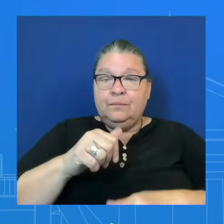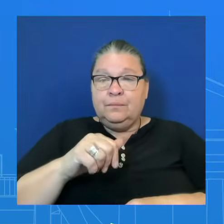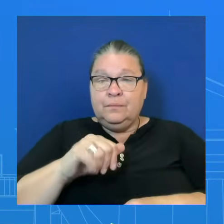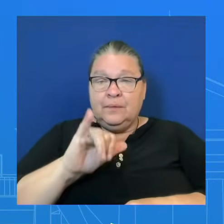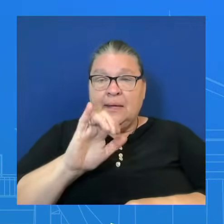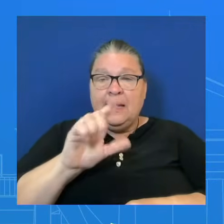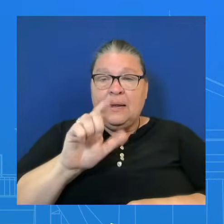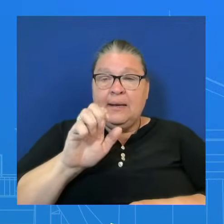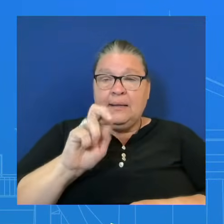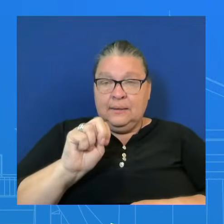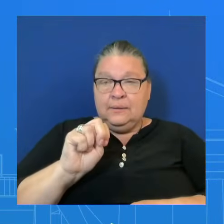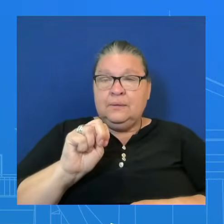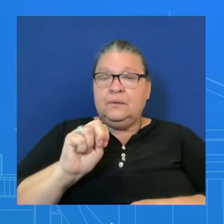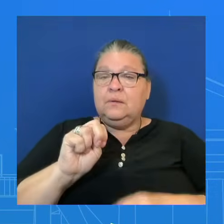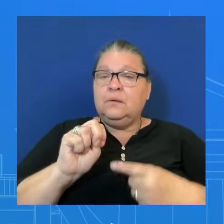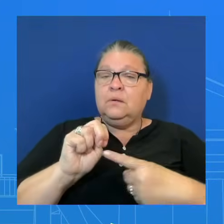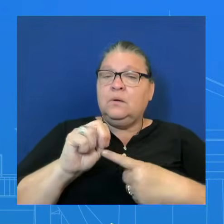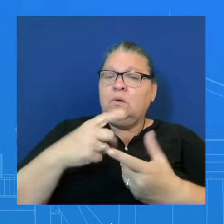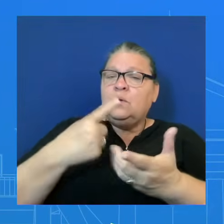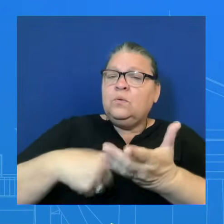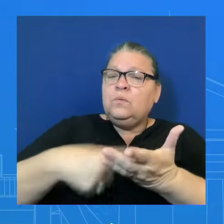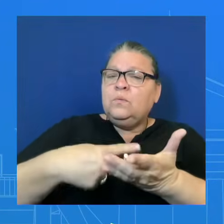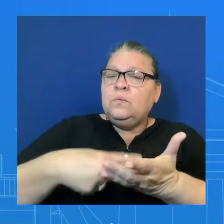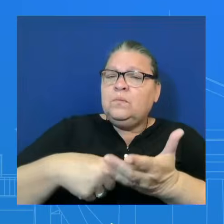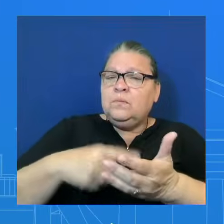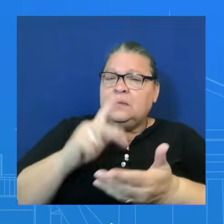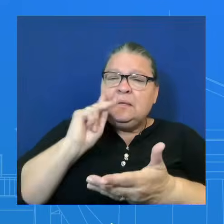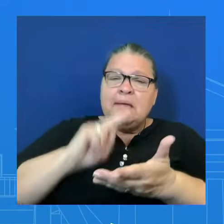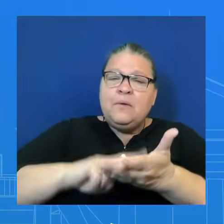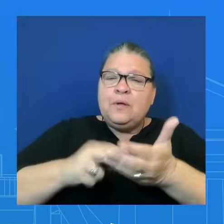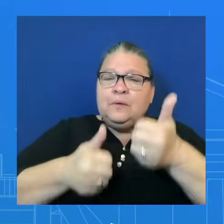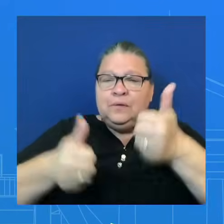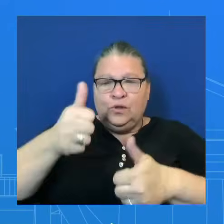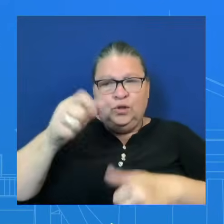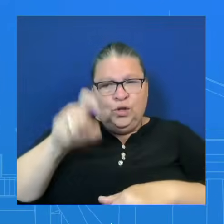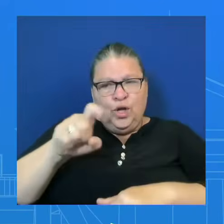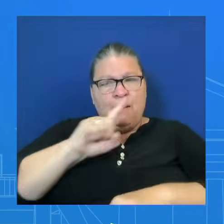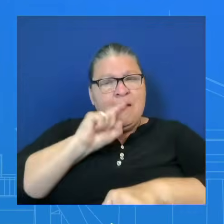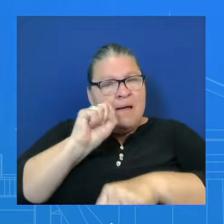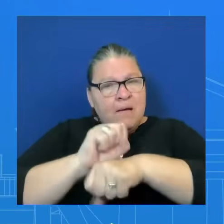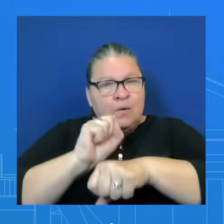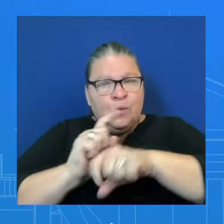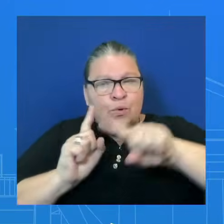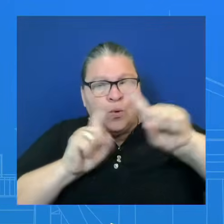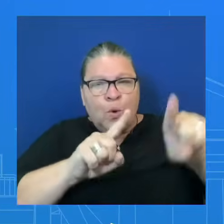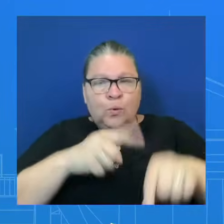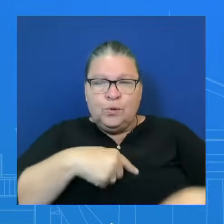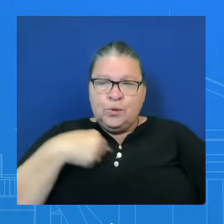But given the challenges and the sort of political and -- realm and the military realm,